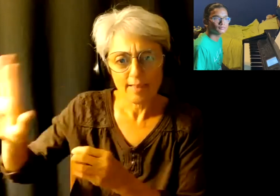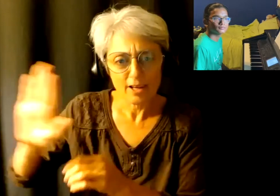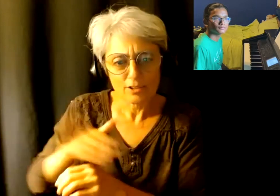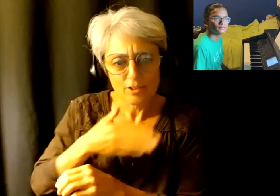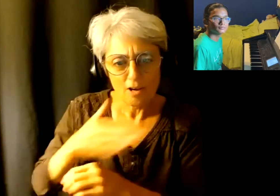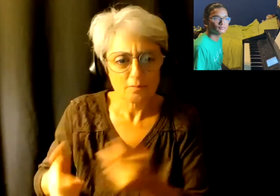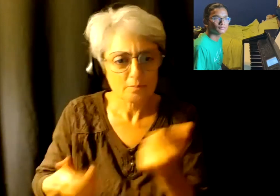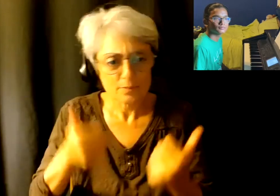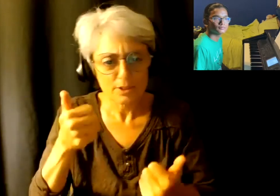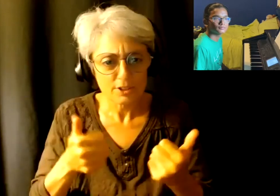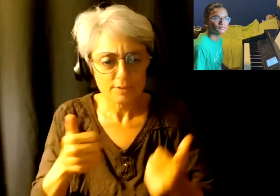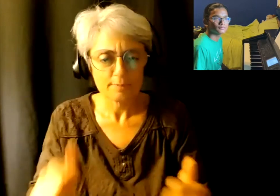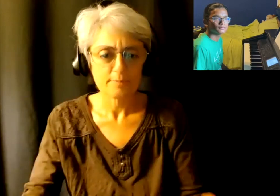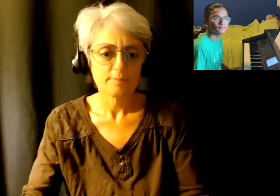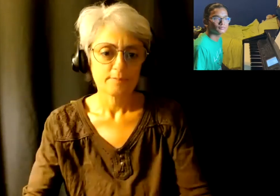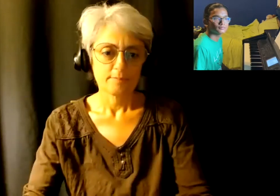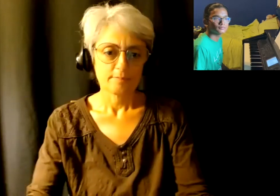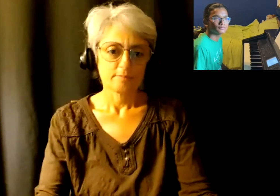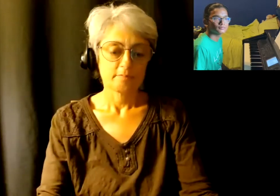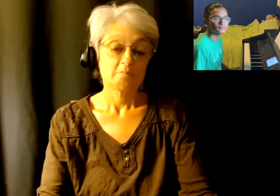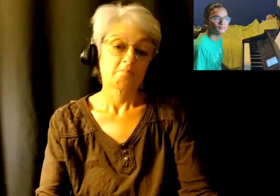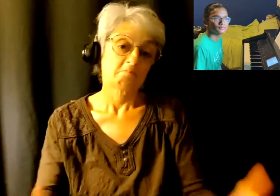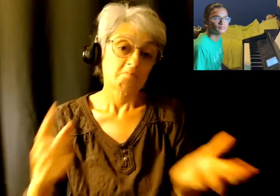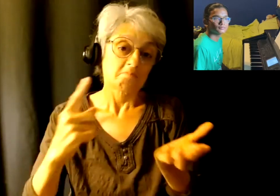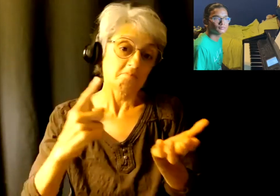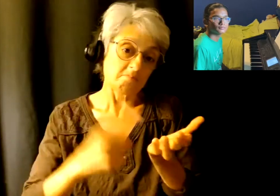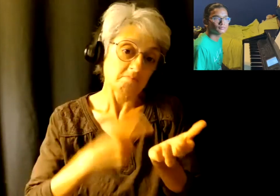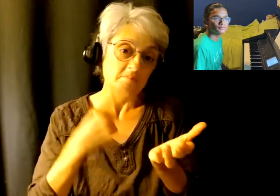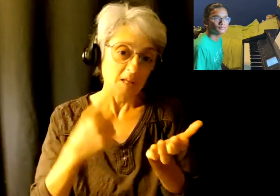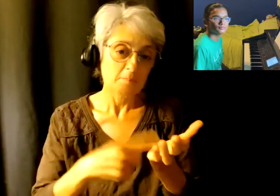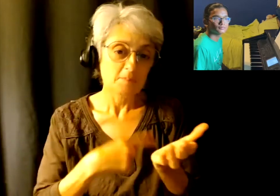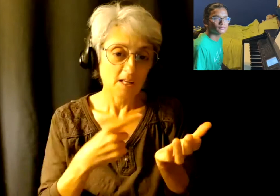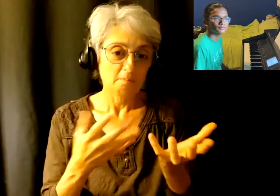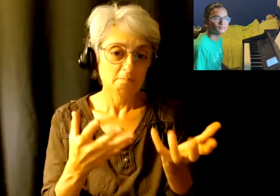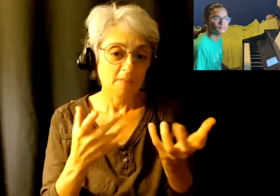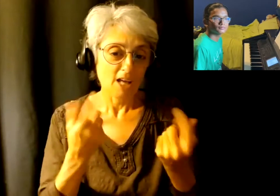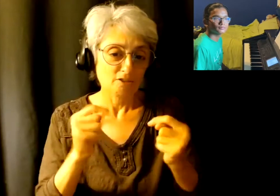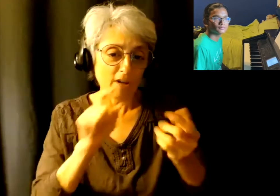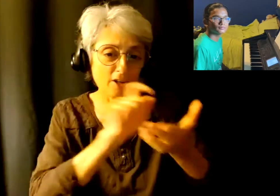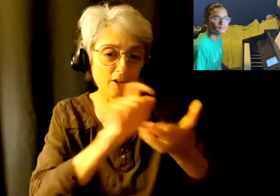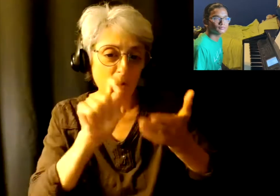Sid: Um I sometimes want try to compose songs but I don't really get to